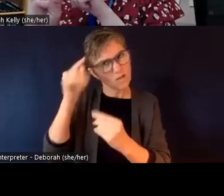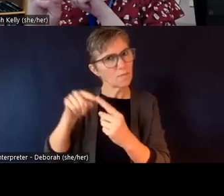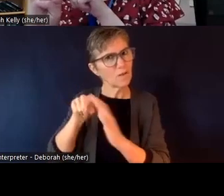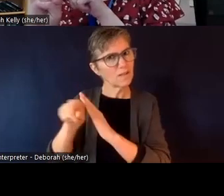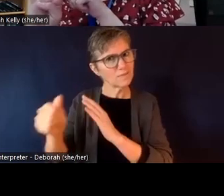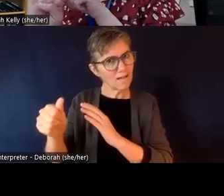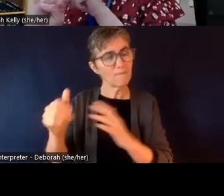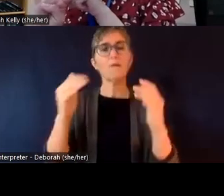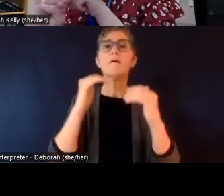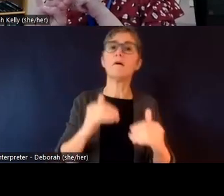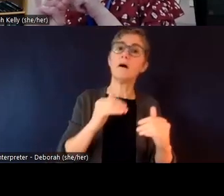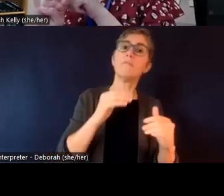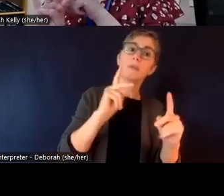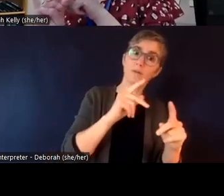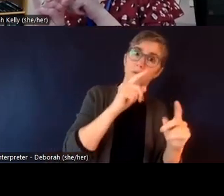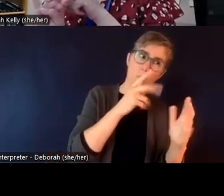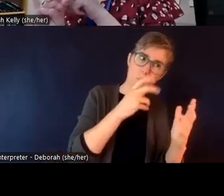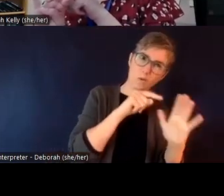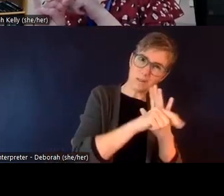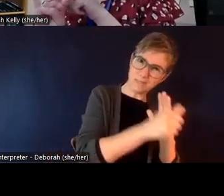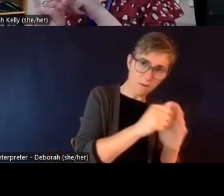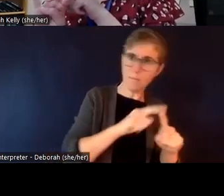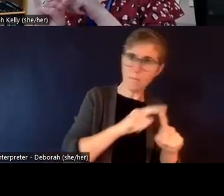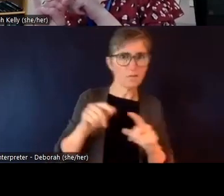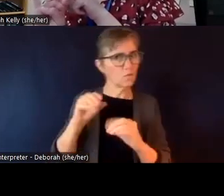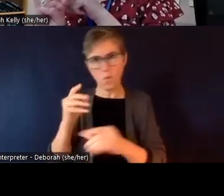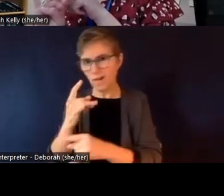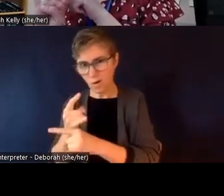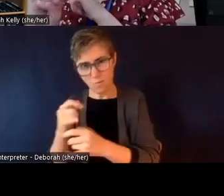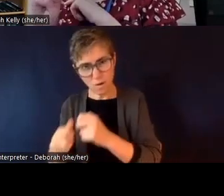use disorder, 3) people with alcohol use disorder only but not suicidality,